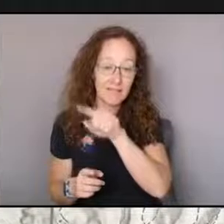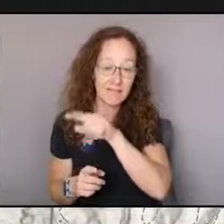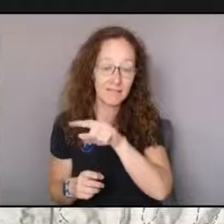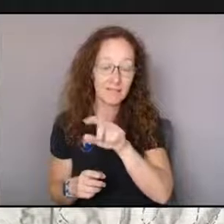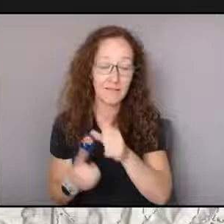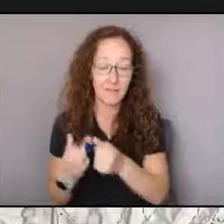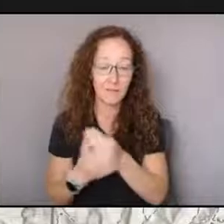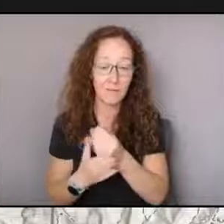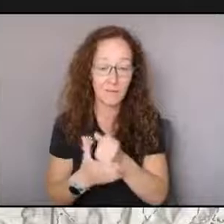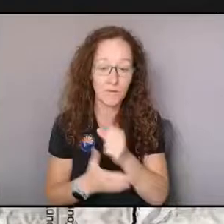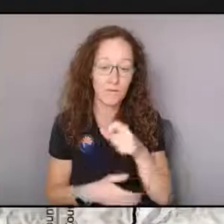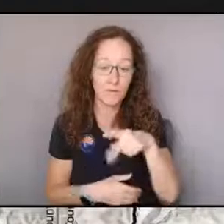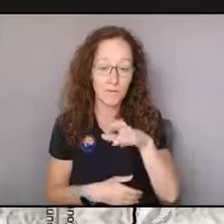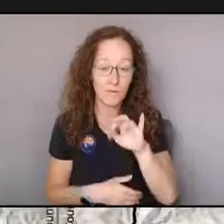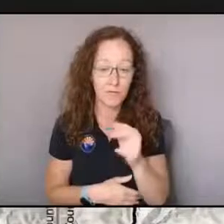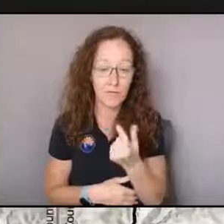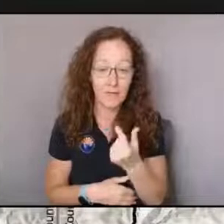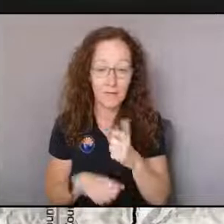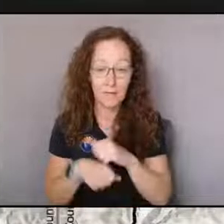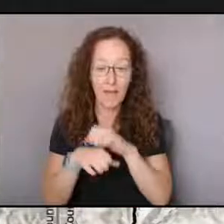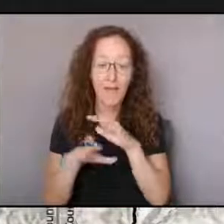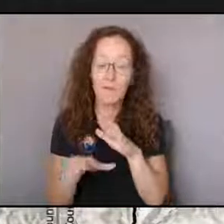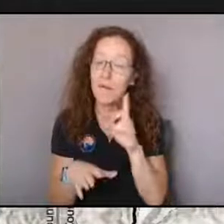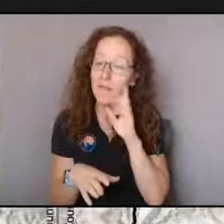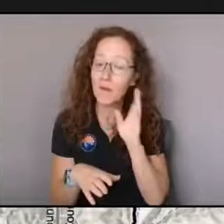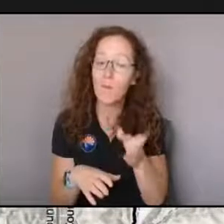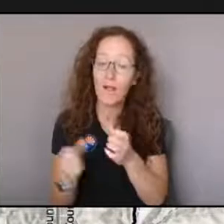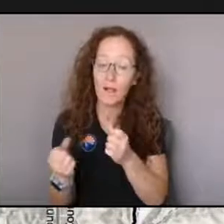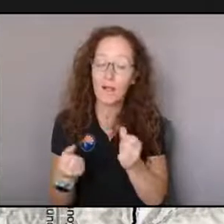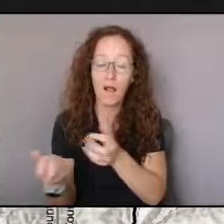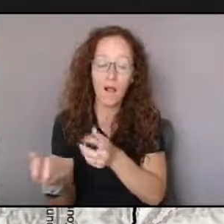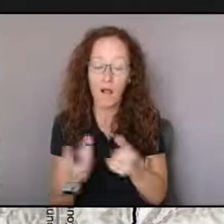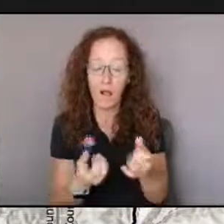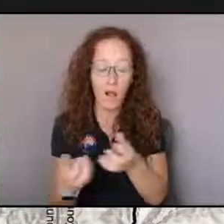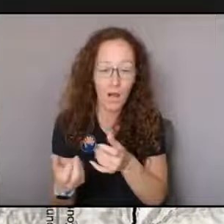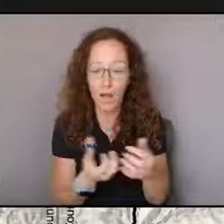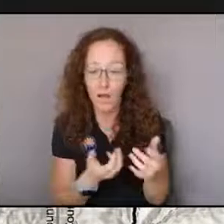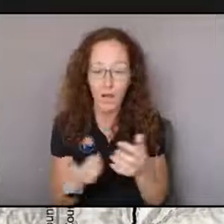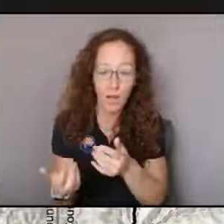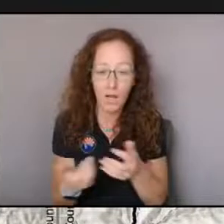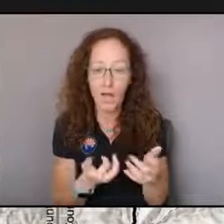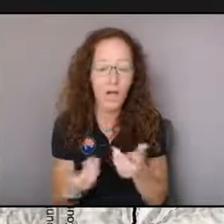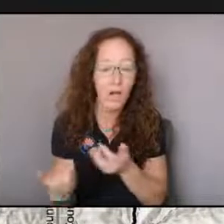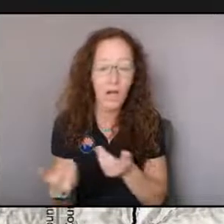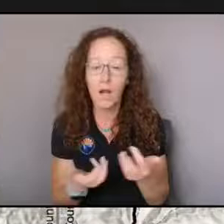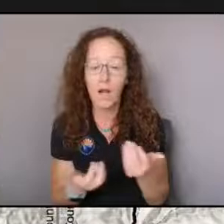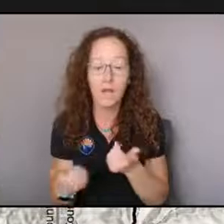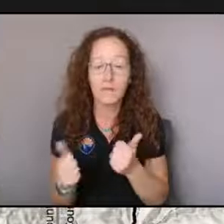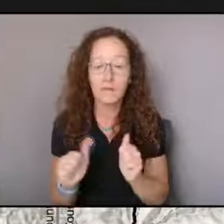I THINK HERE IN THE SPRING TOWN TAME AREA WE ARE GOING TO SEE SOME OF THAT WORKING IN THERE TO WHERE IT IS